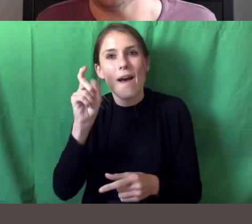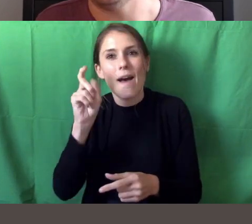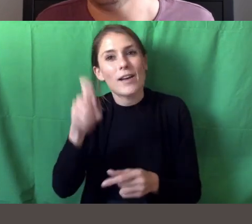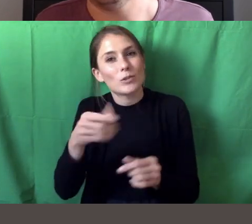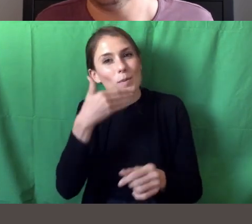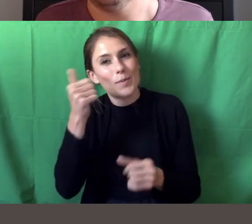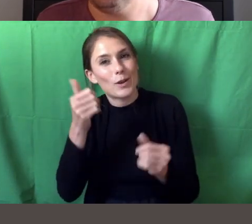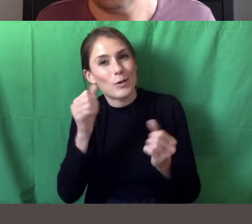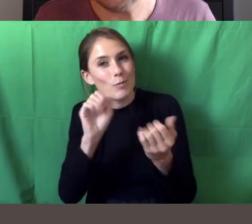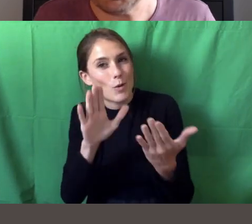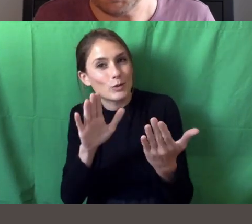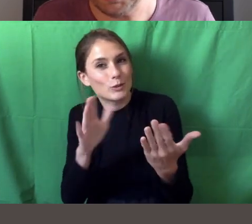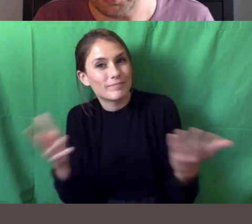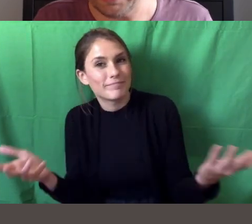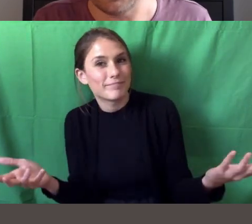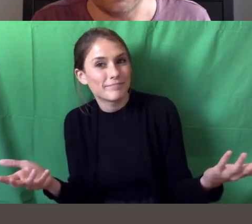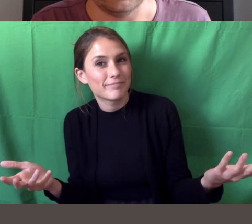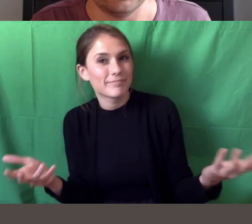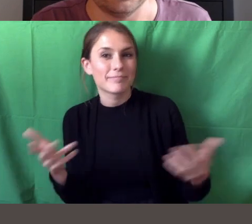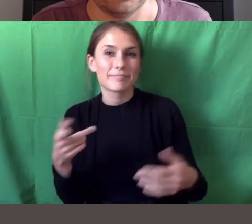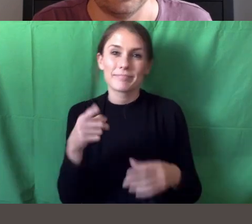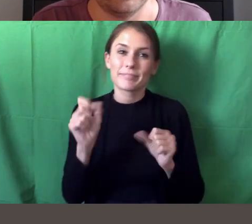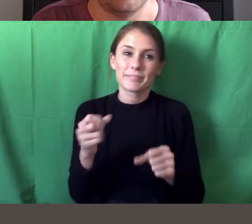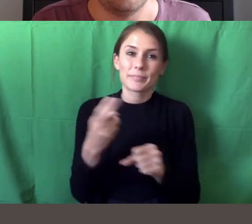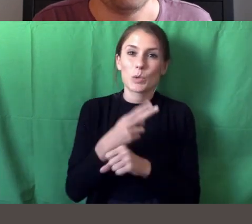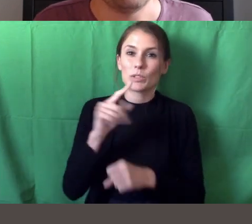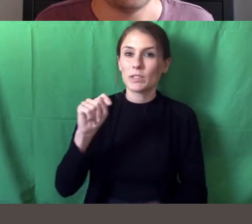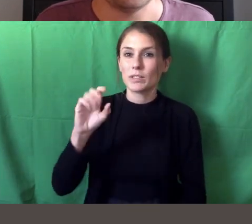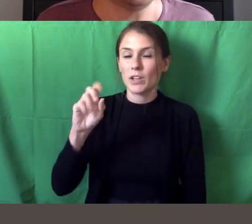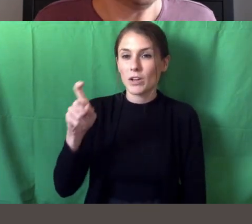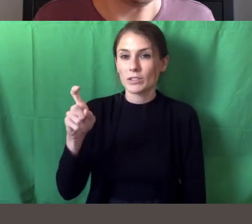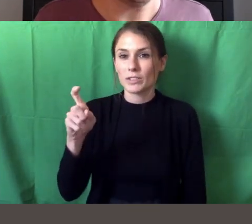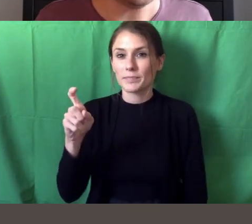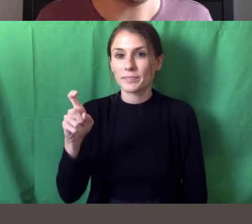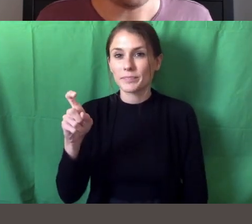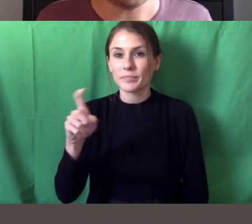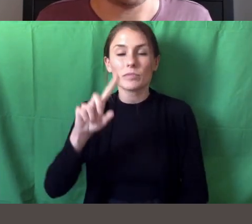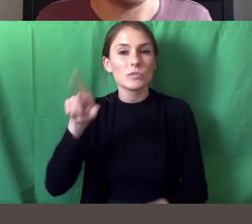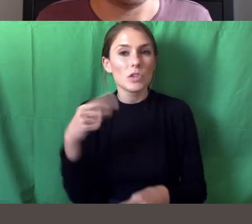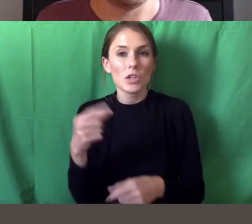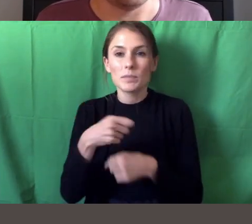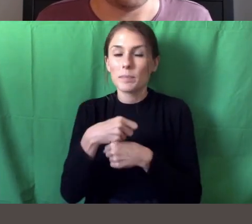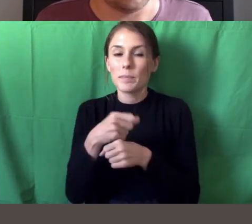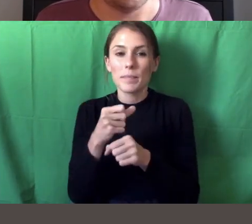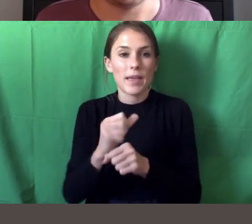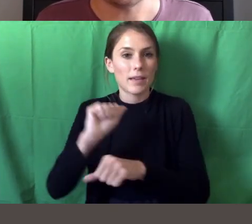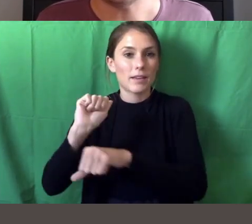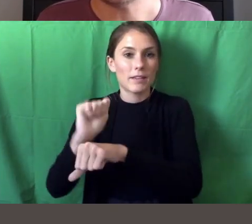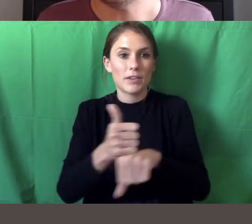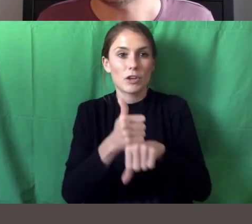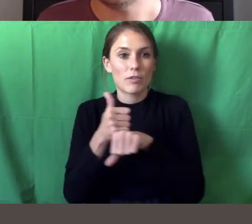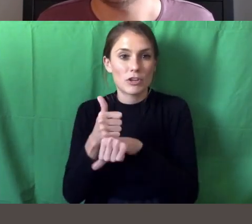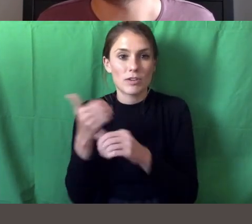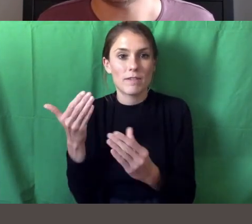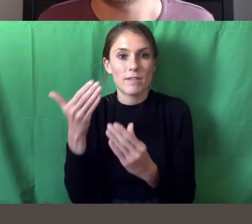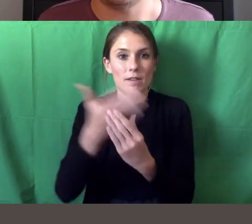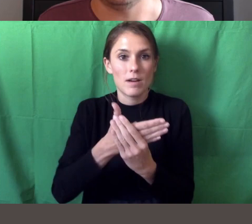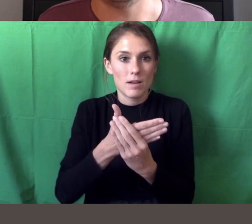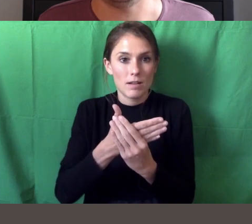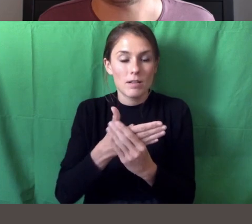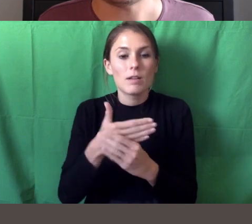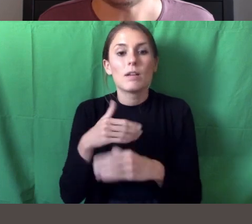is pretty tedious, right? So, there must be a better way, right? You can use tox. Just